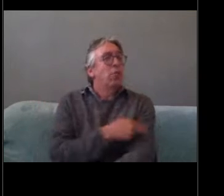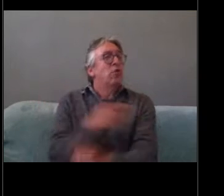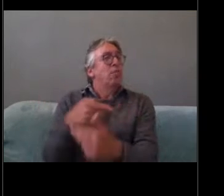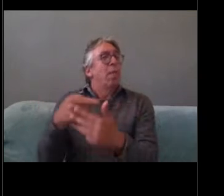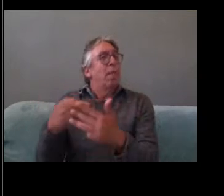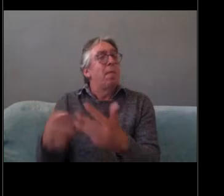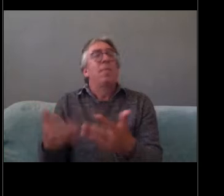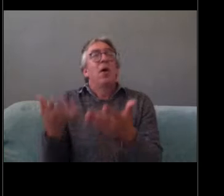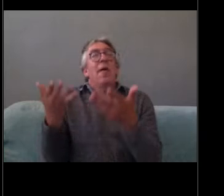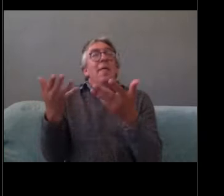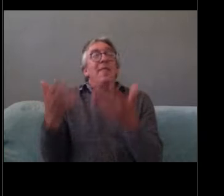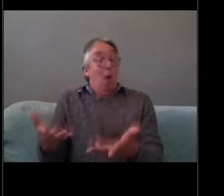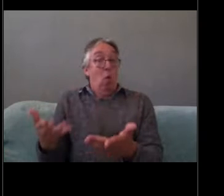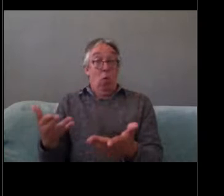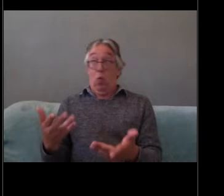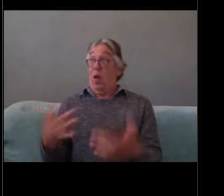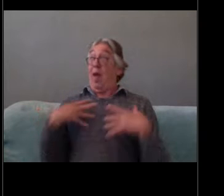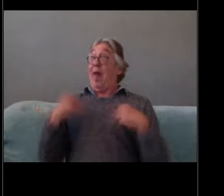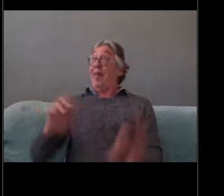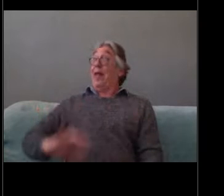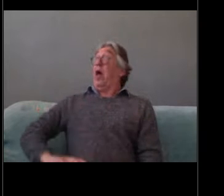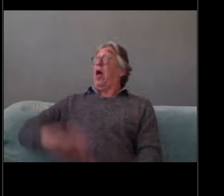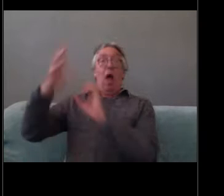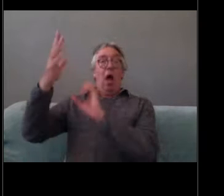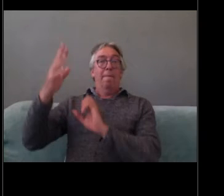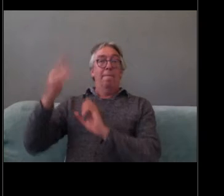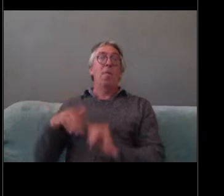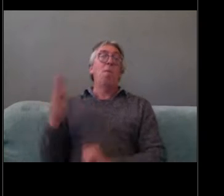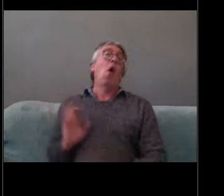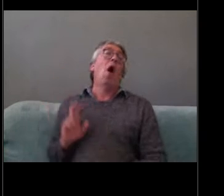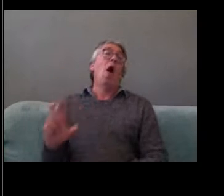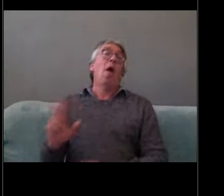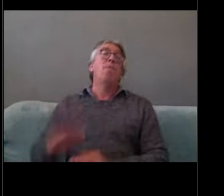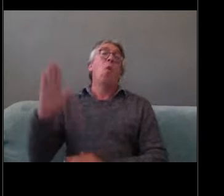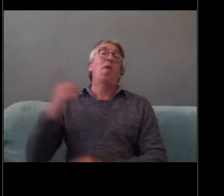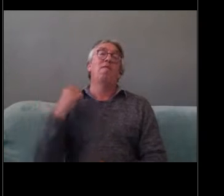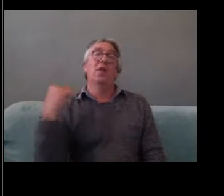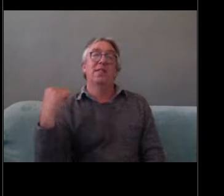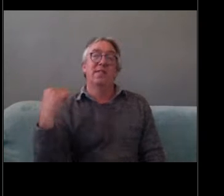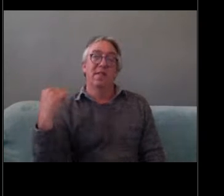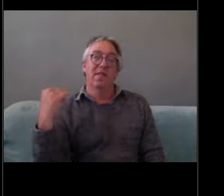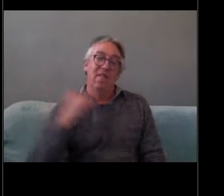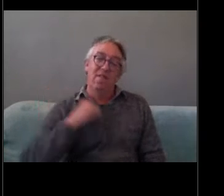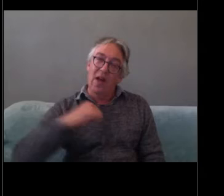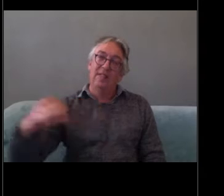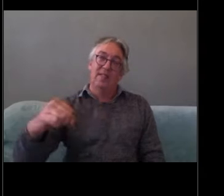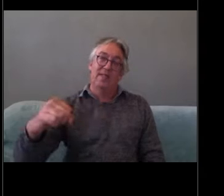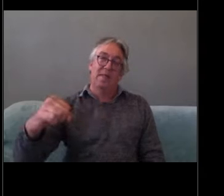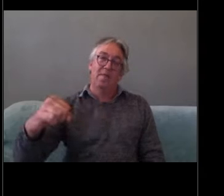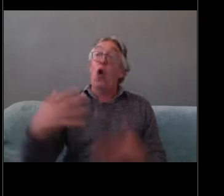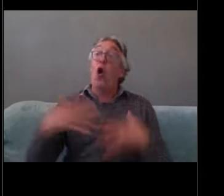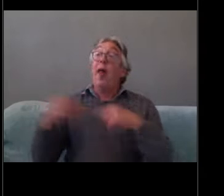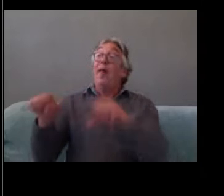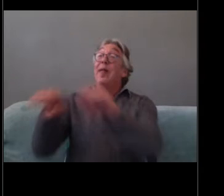let's say to the crisis situation so we're not reforming The point would be we're responding to the crisis situation.